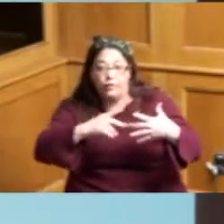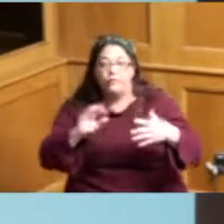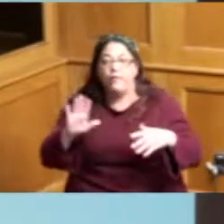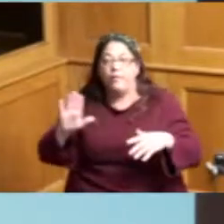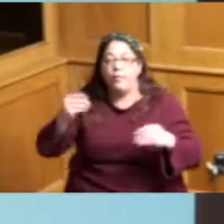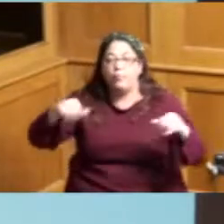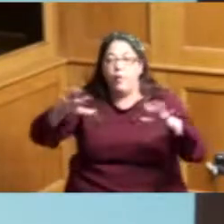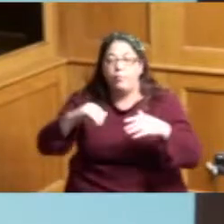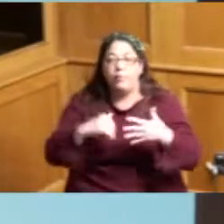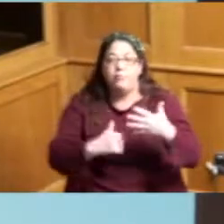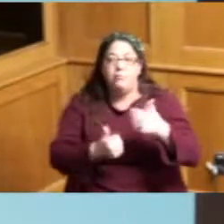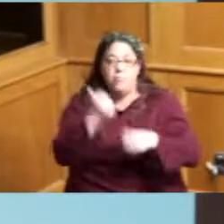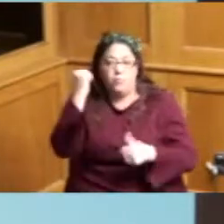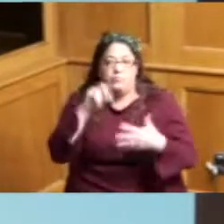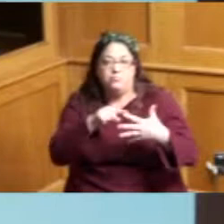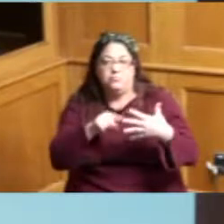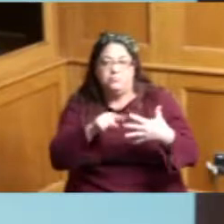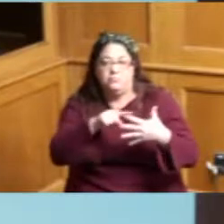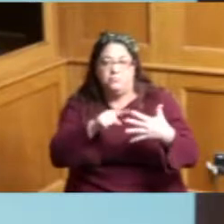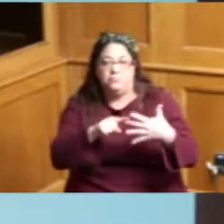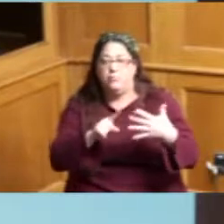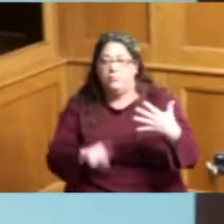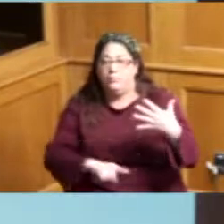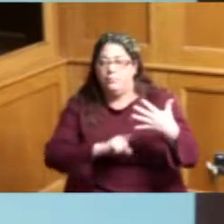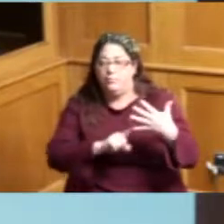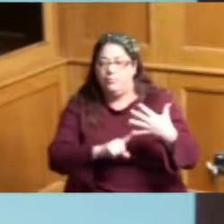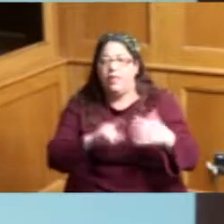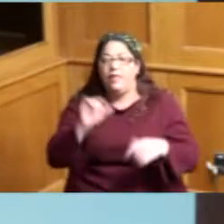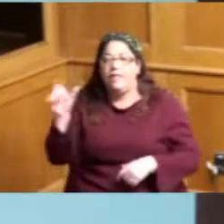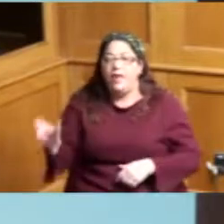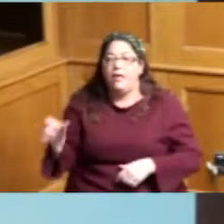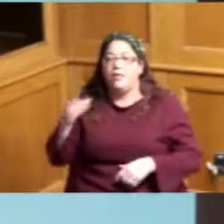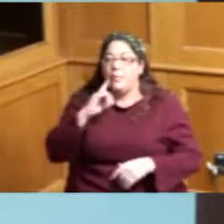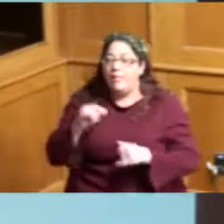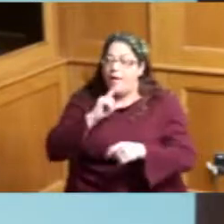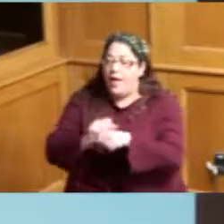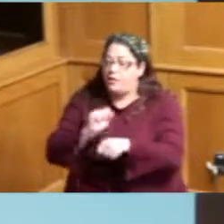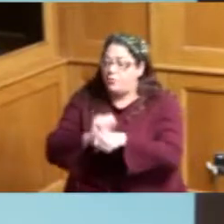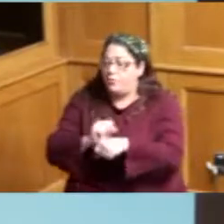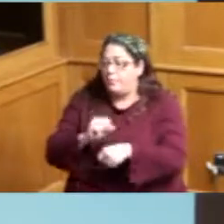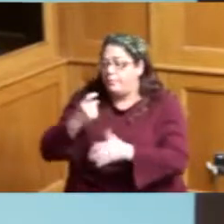so the last column shows the actual monthly charge that they will be paying under the wet